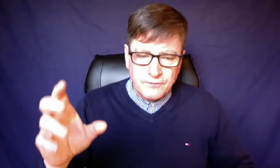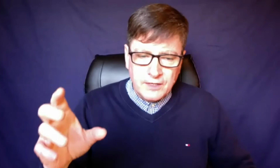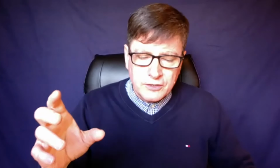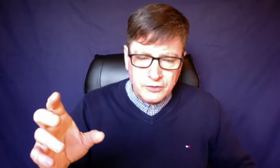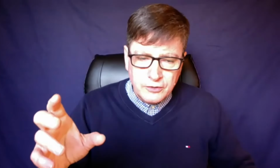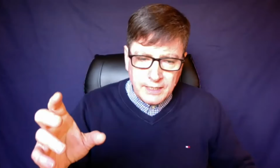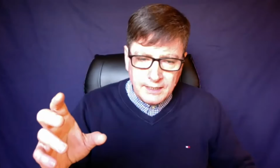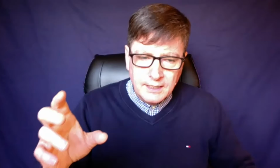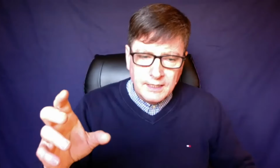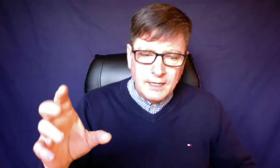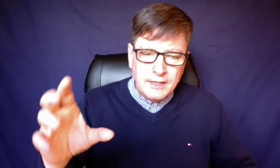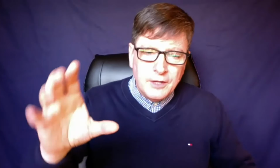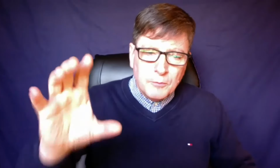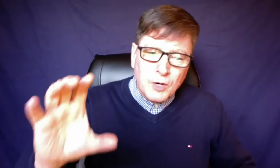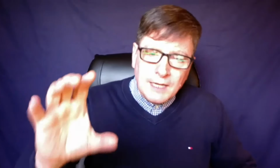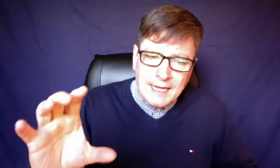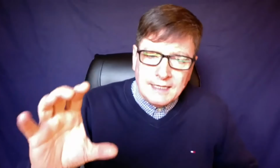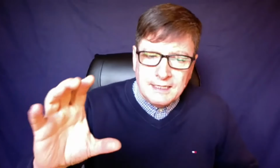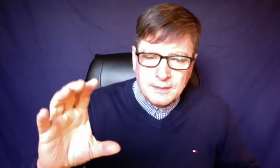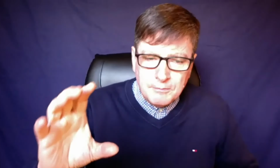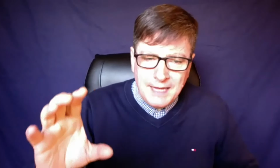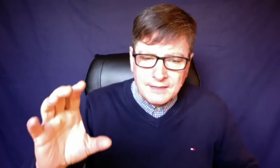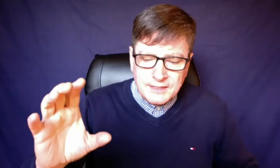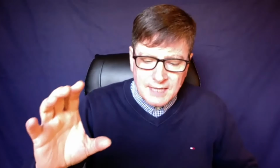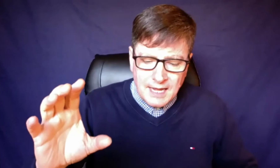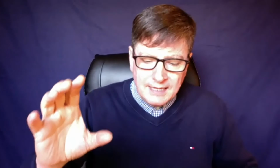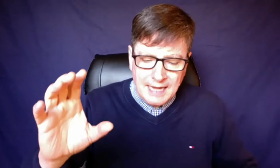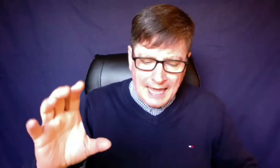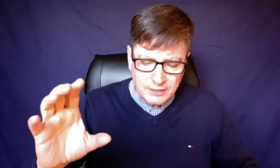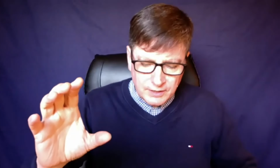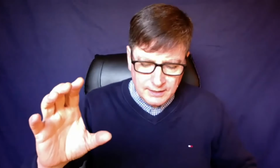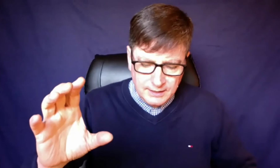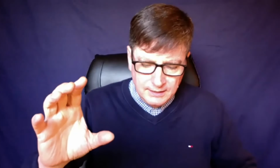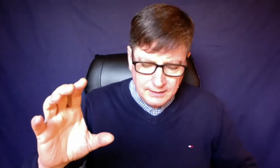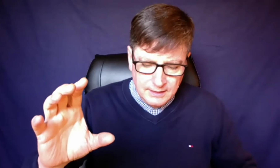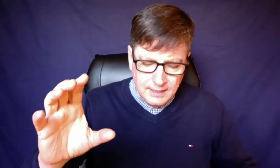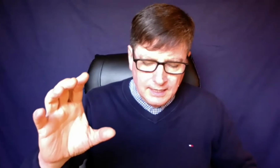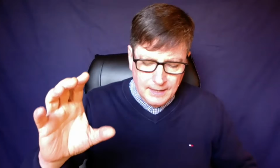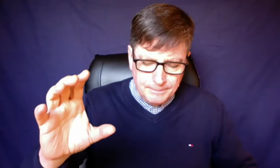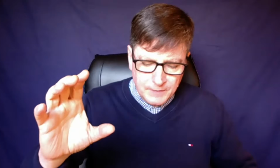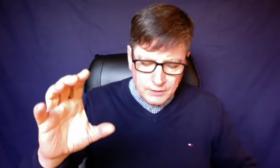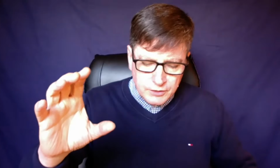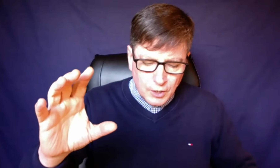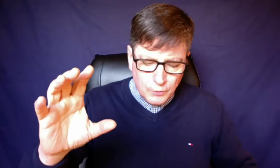total sense. So if the child is receiving some visual feedback about